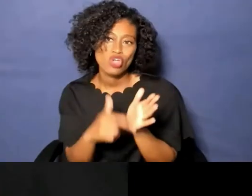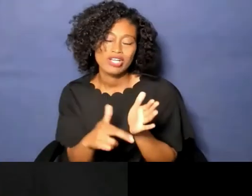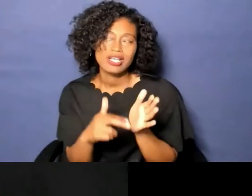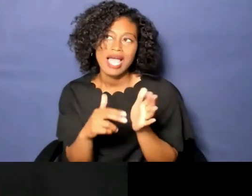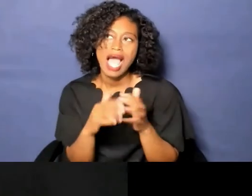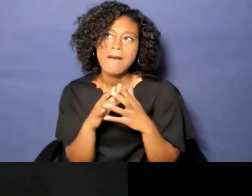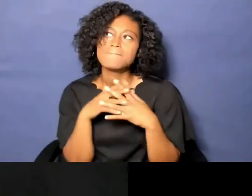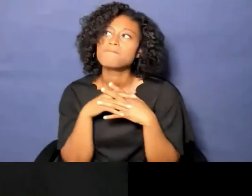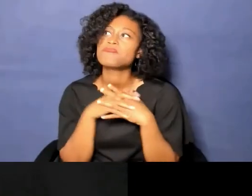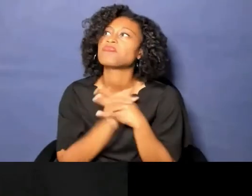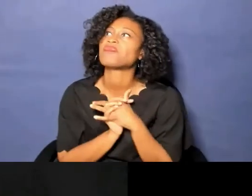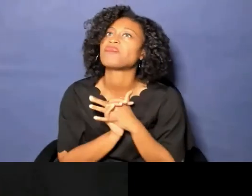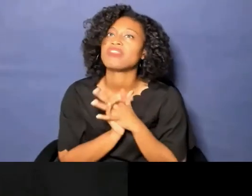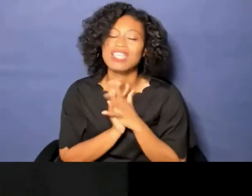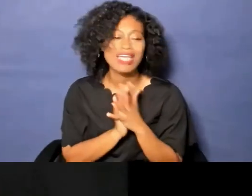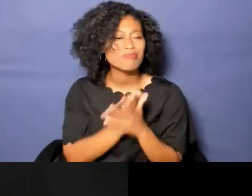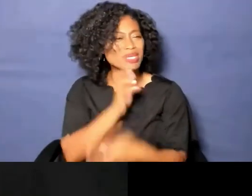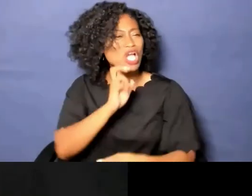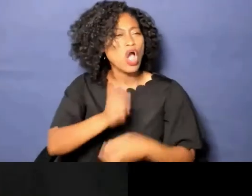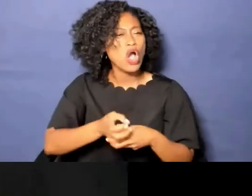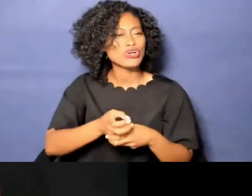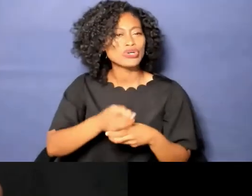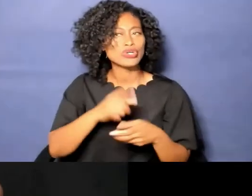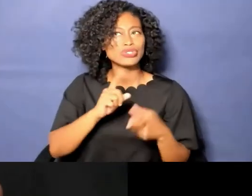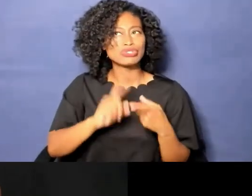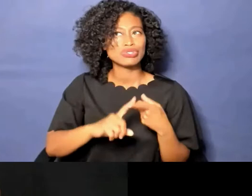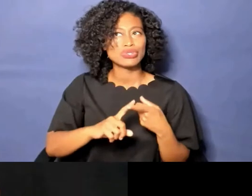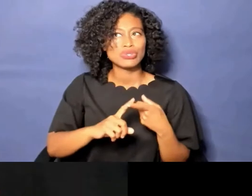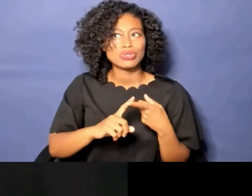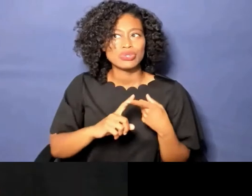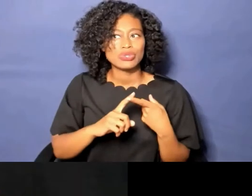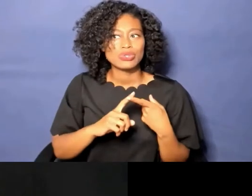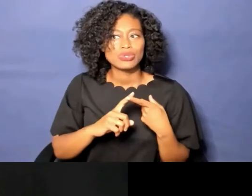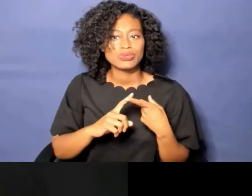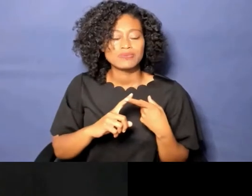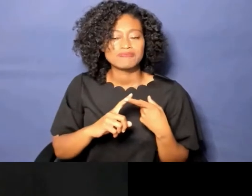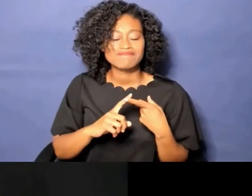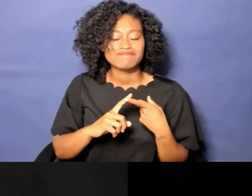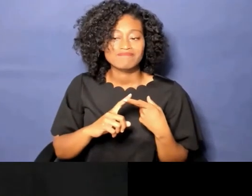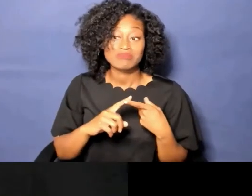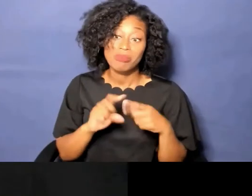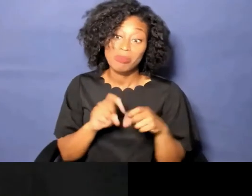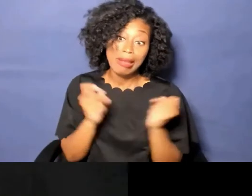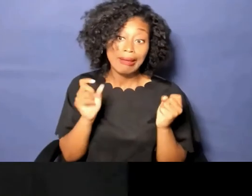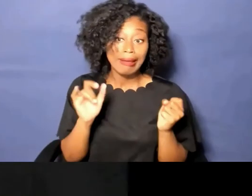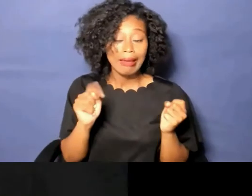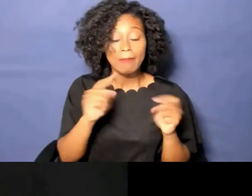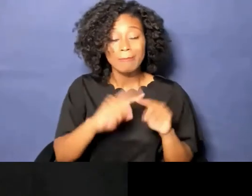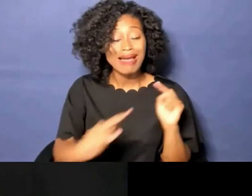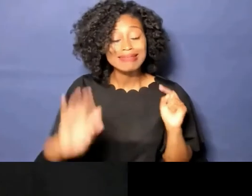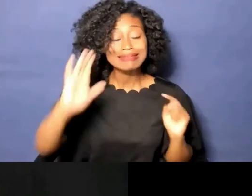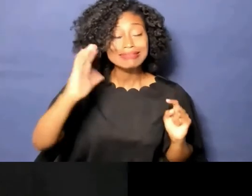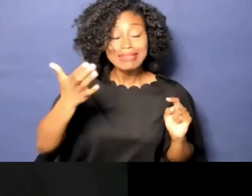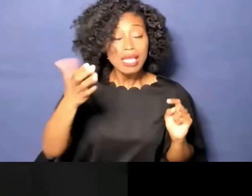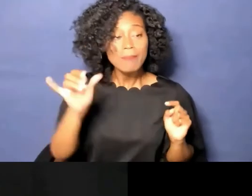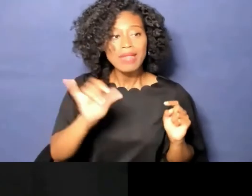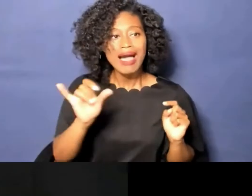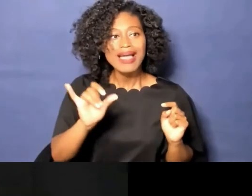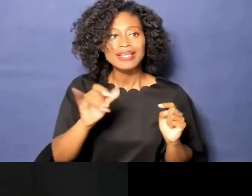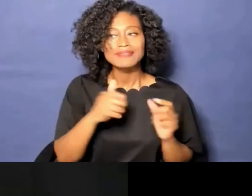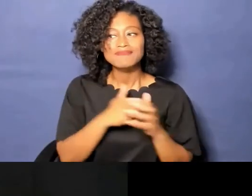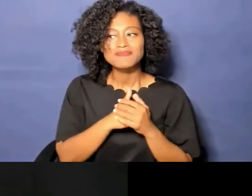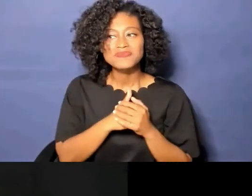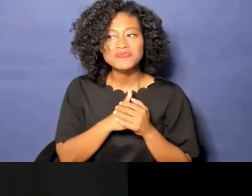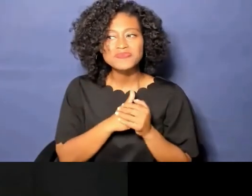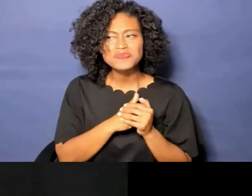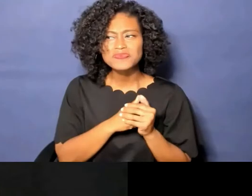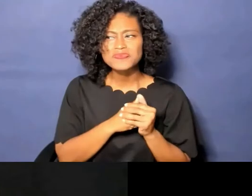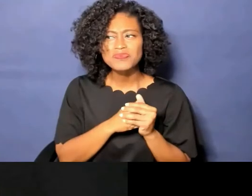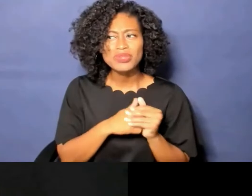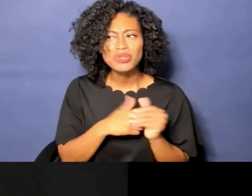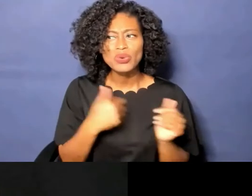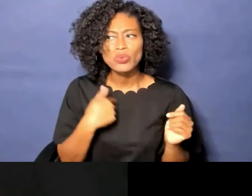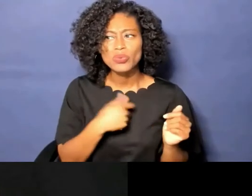find harder to attack as if we have not always